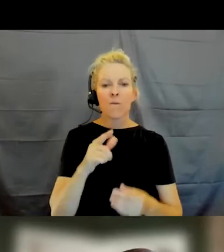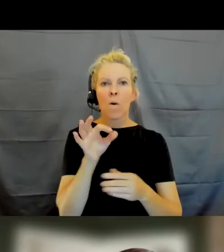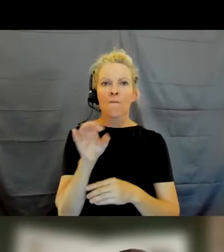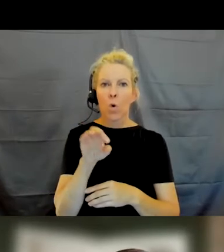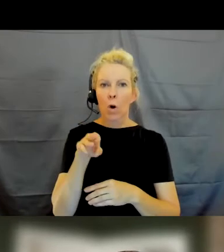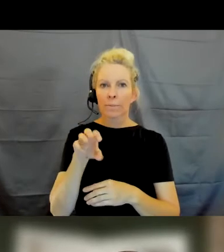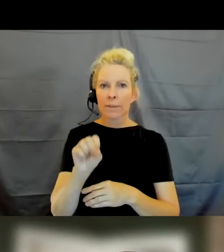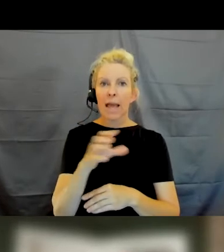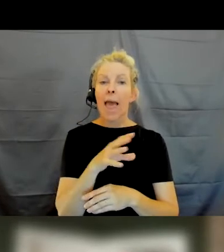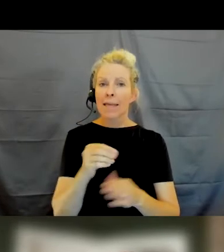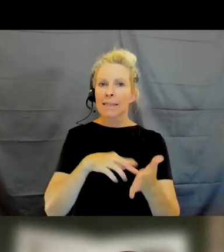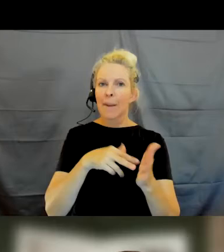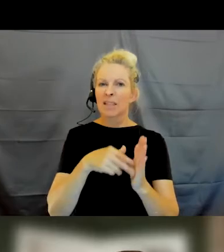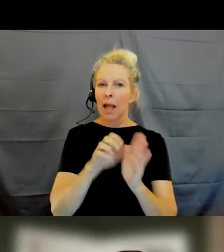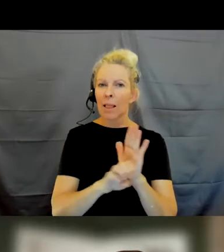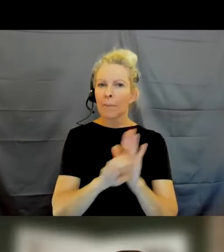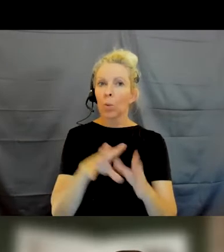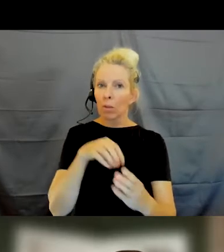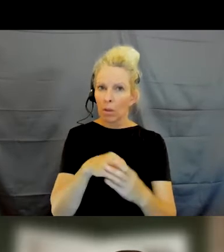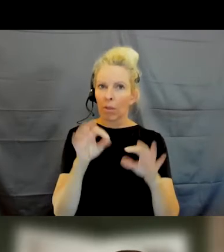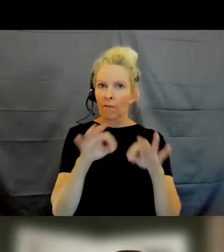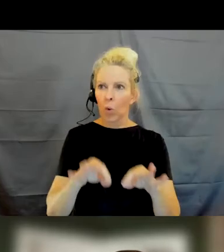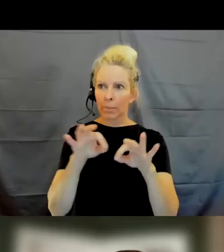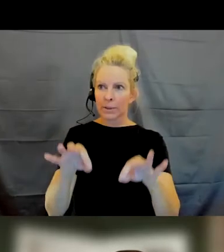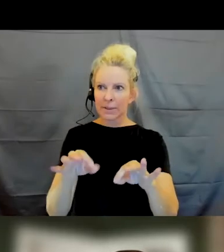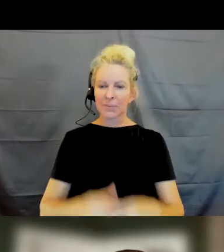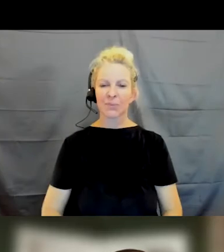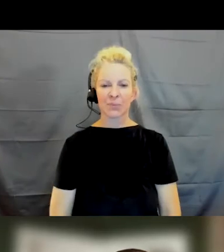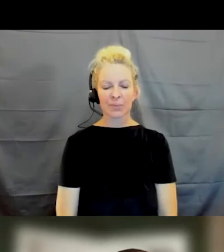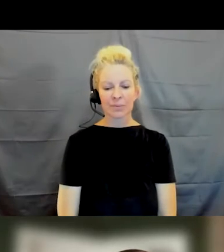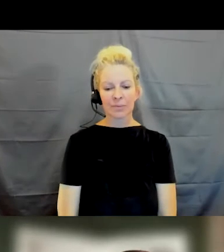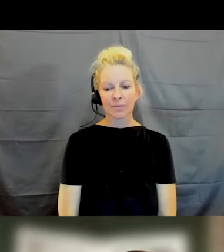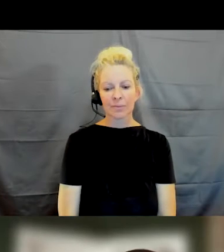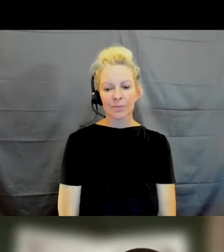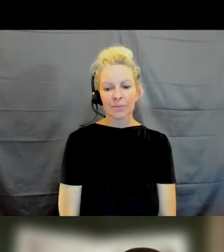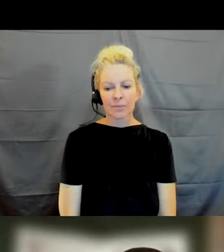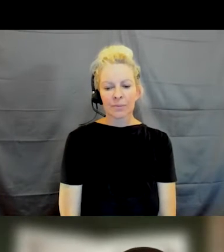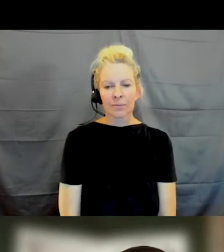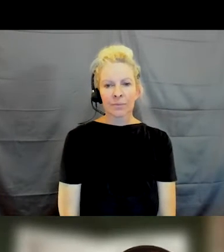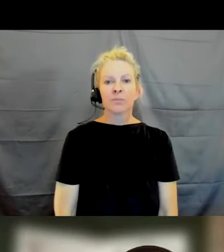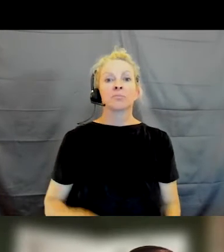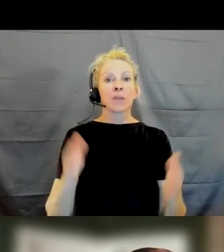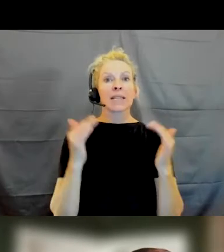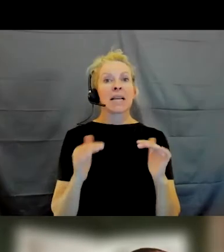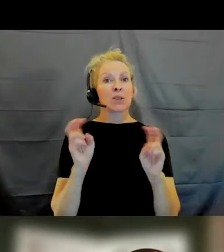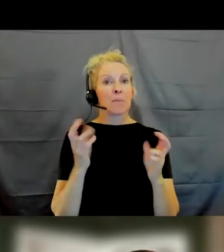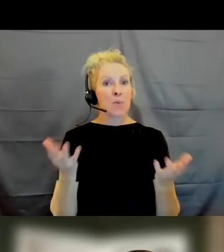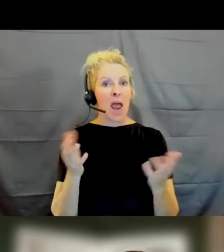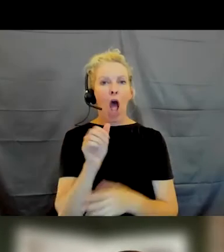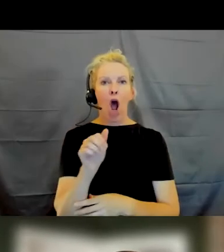and semantic elements within forms. Okay. So aria. We are going to talk about it a little